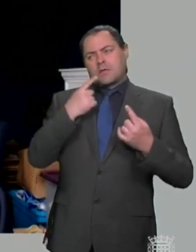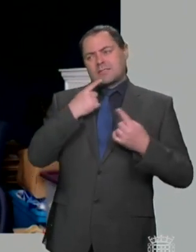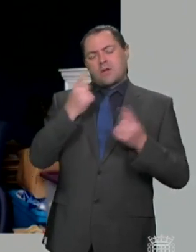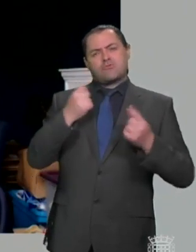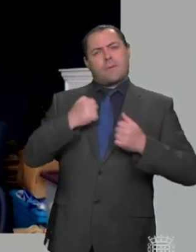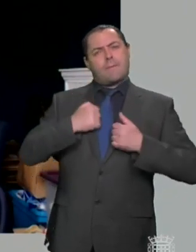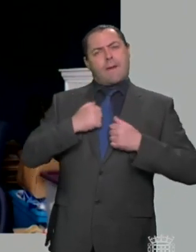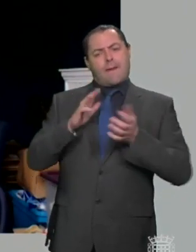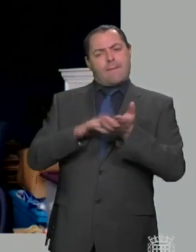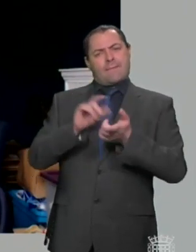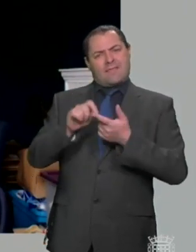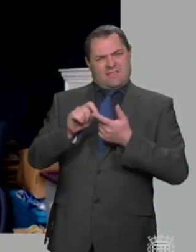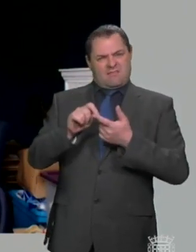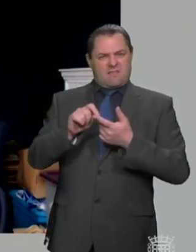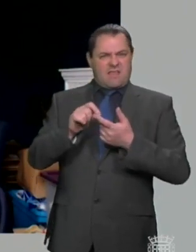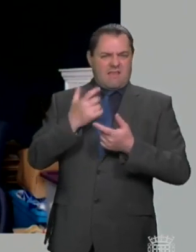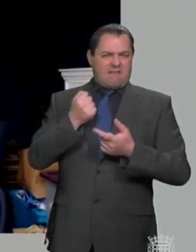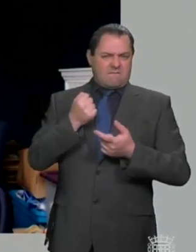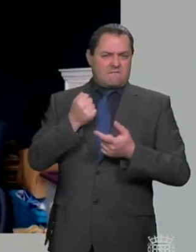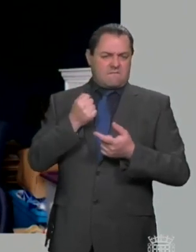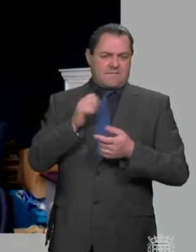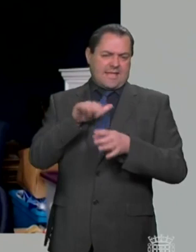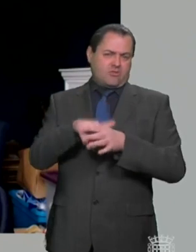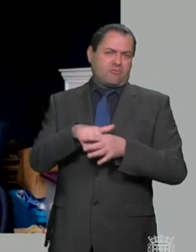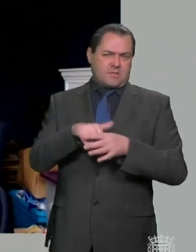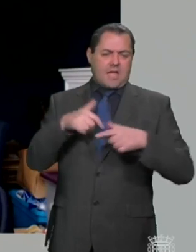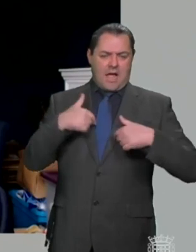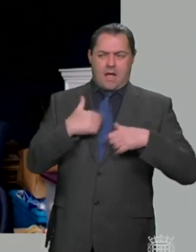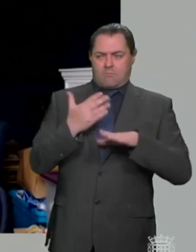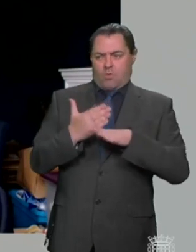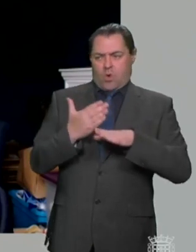as a practising NHS doctor who has been working on the frontline of the NHS during the pandemic.